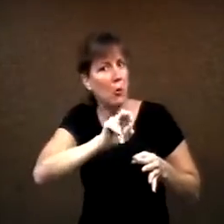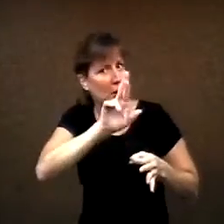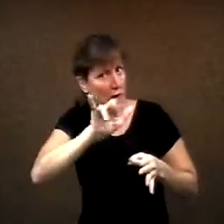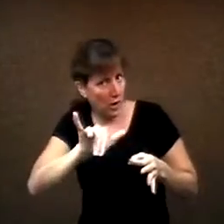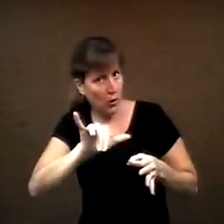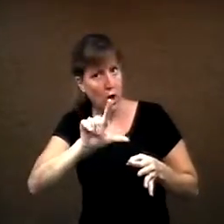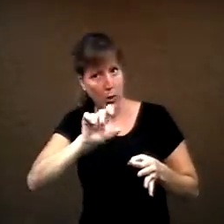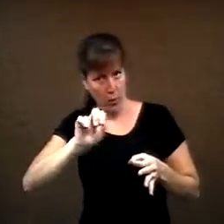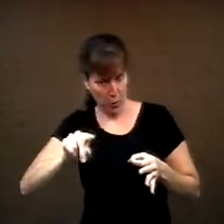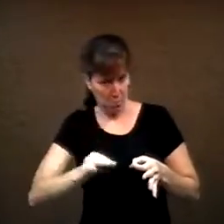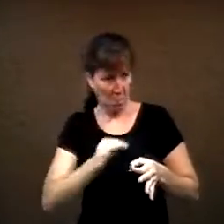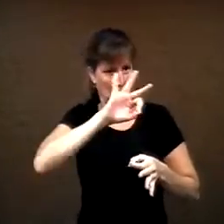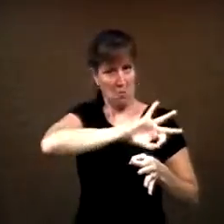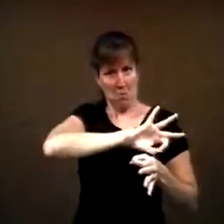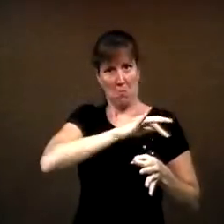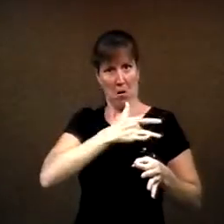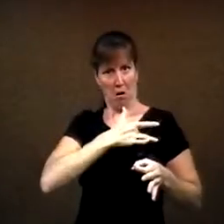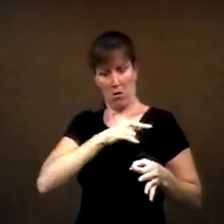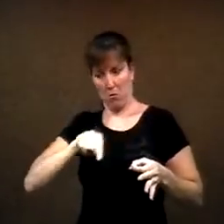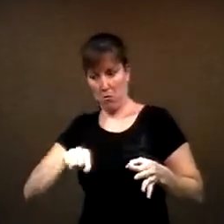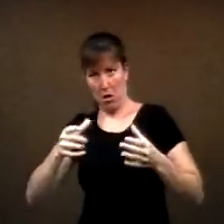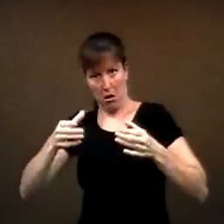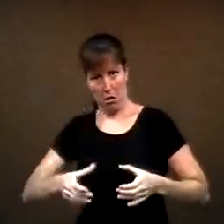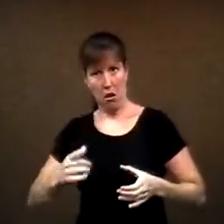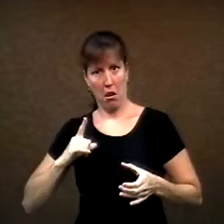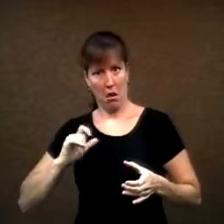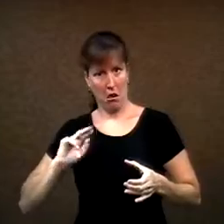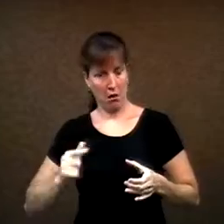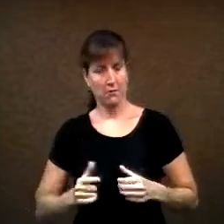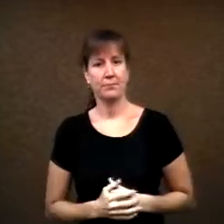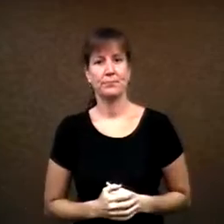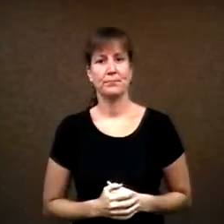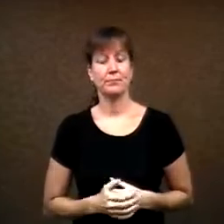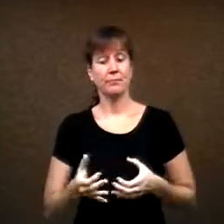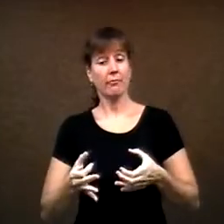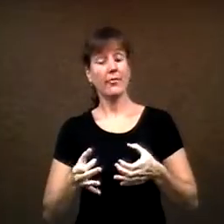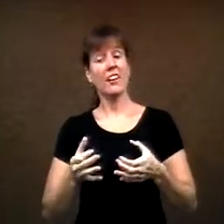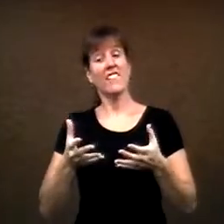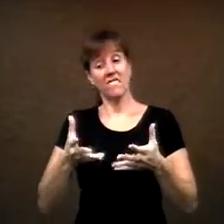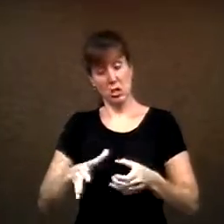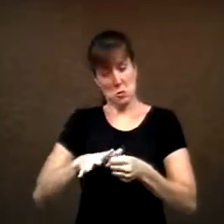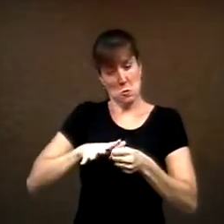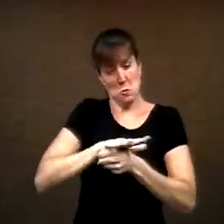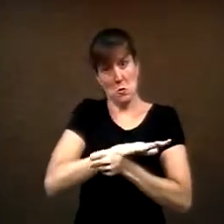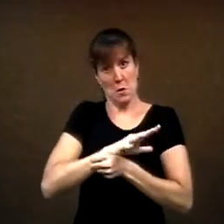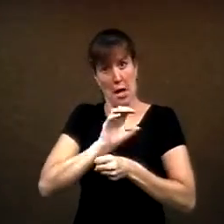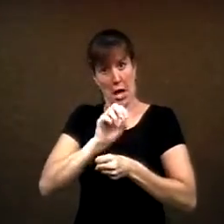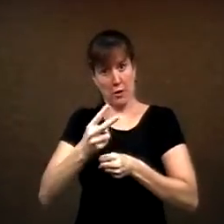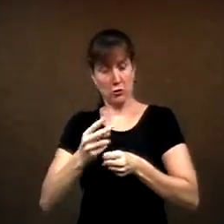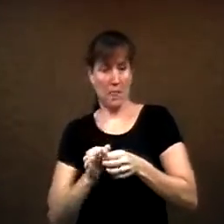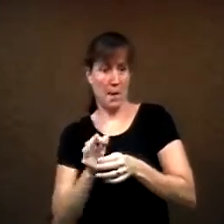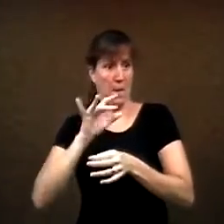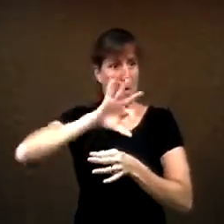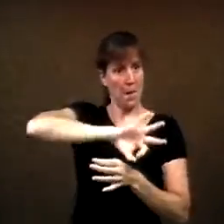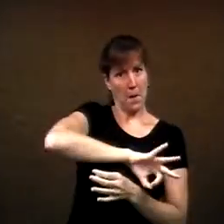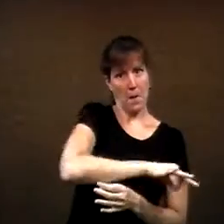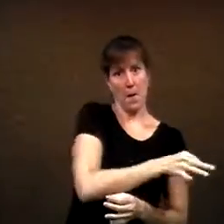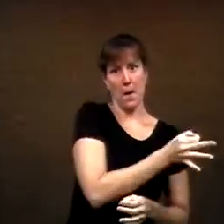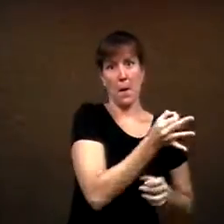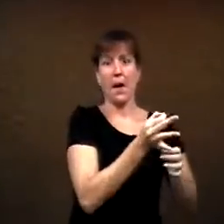to the heart, except on the left side and it enters a small, upper, left atrium.